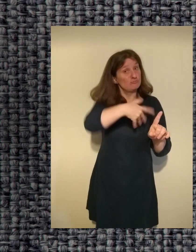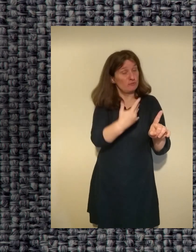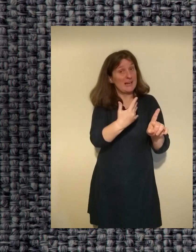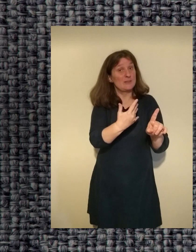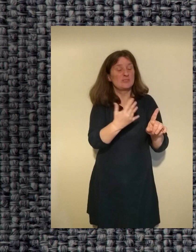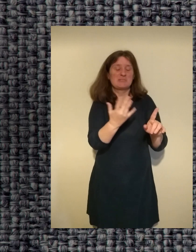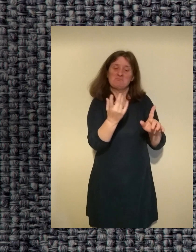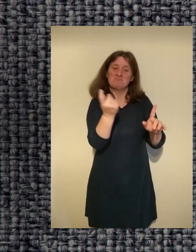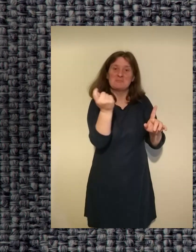to the viewers .